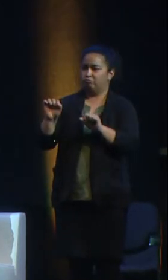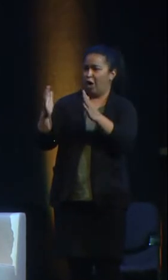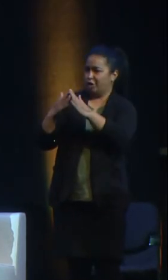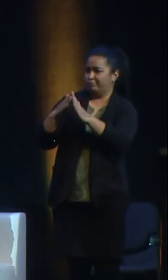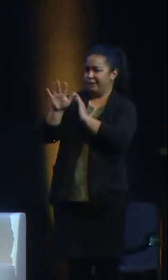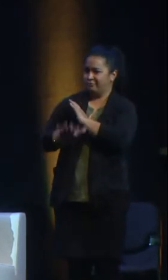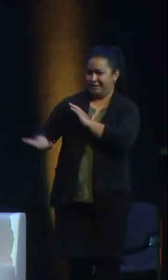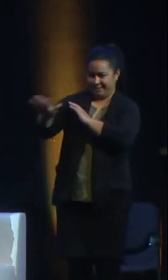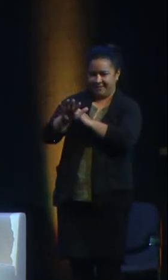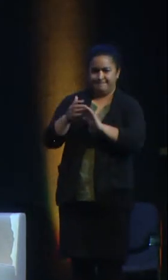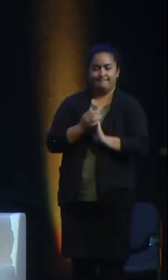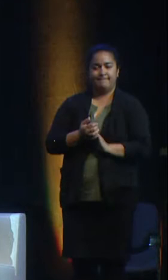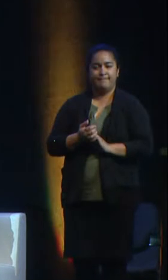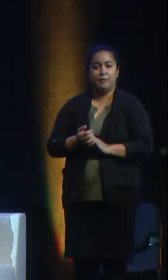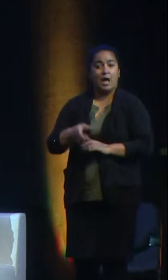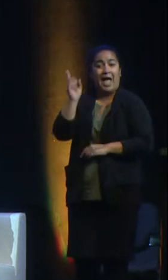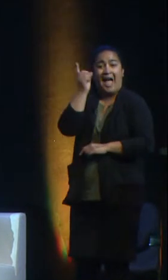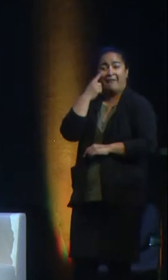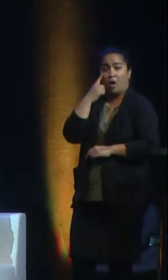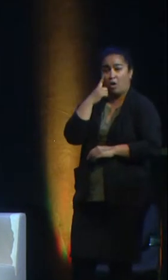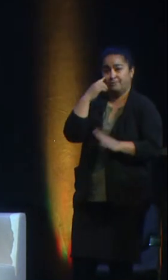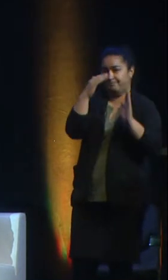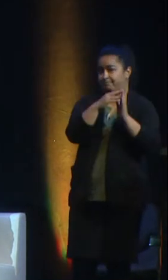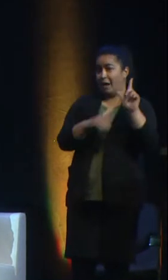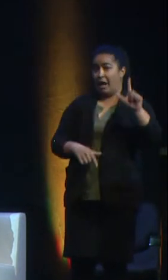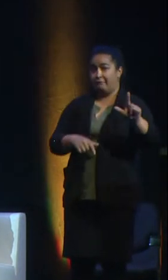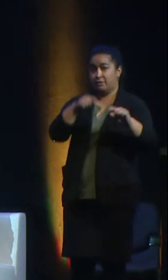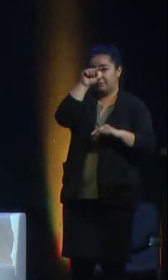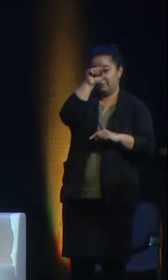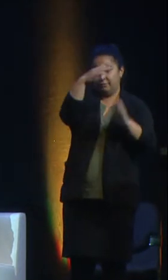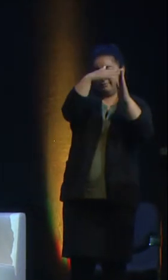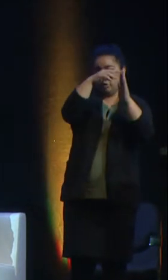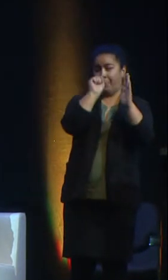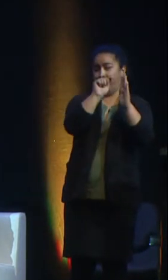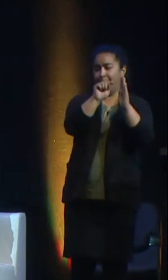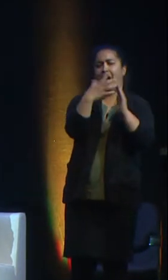you look over on the - towards the top left-hand corner there we've got zero waste commercial